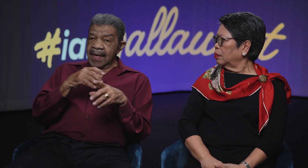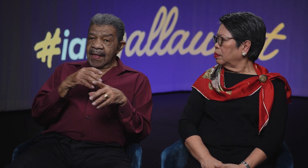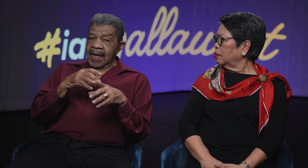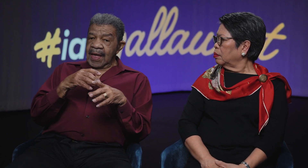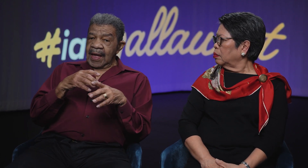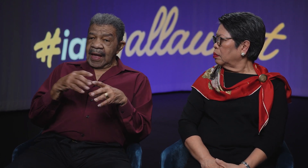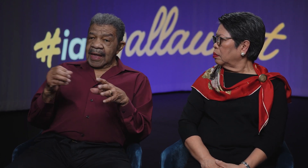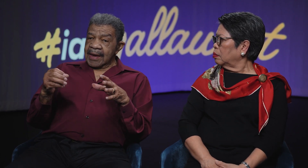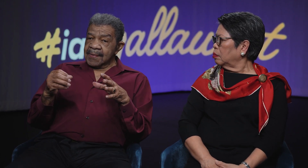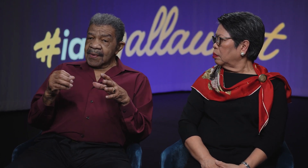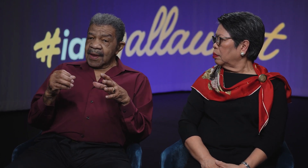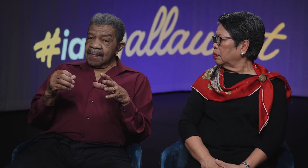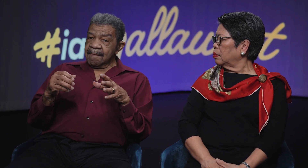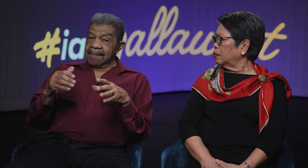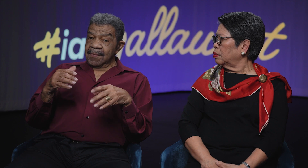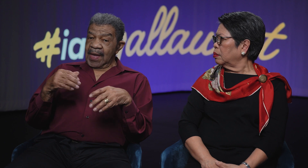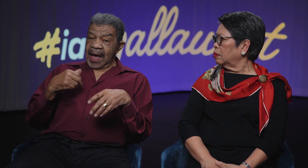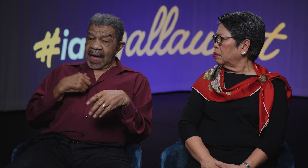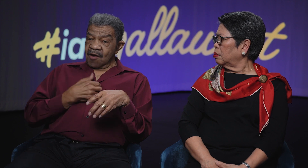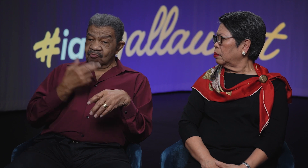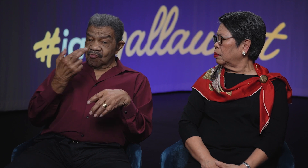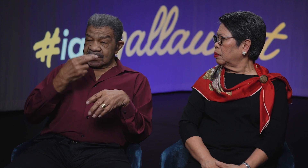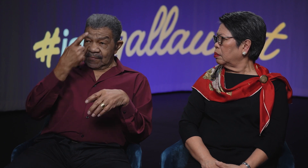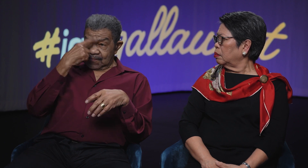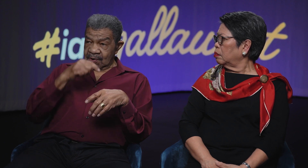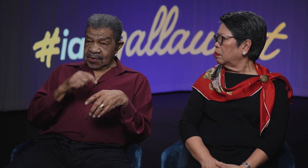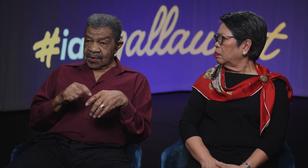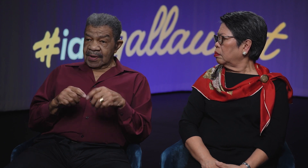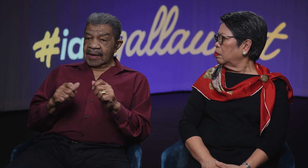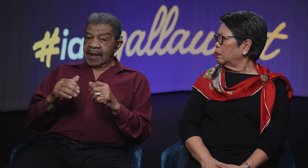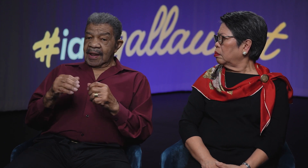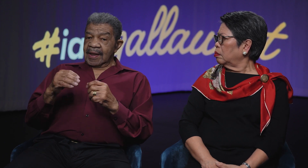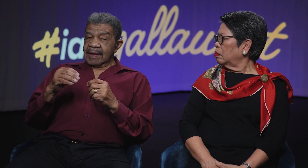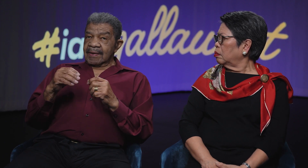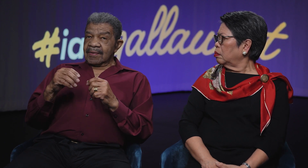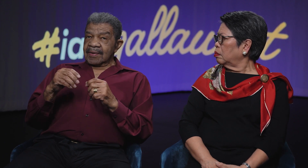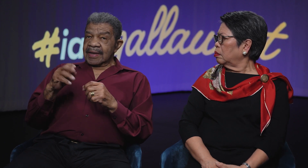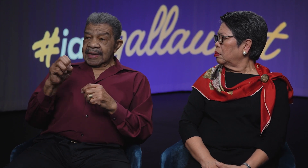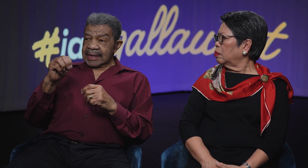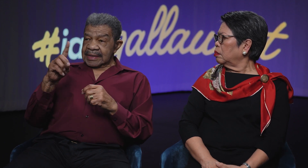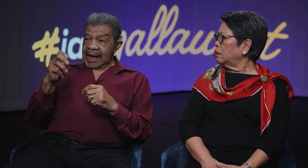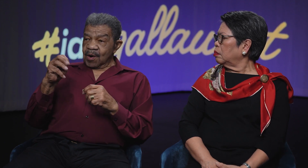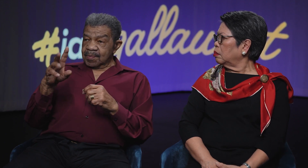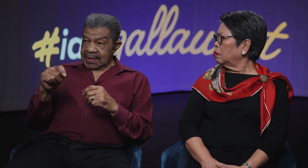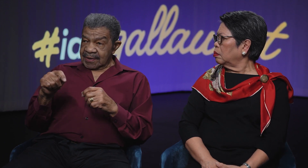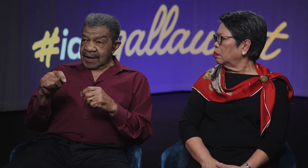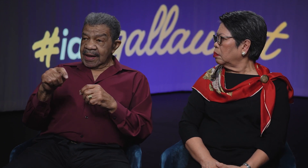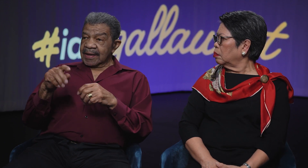and our reasoning for giving endowments